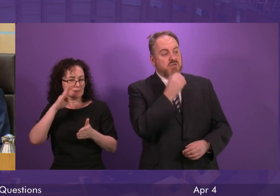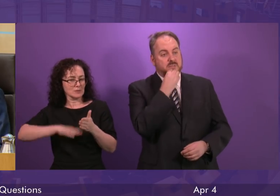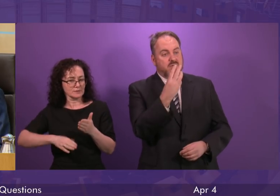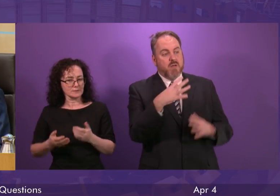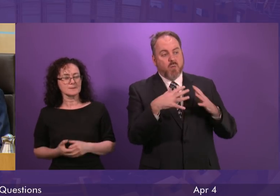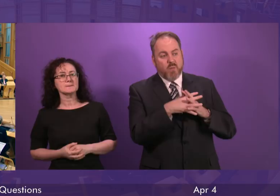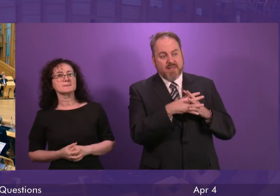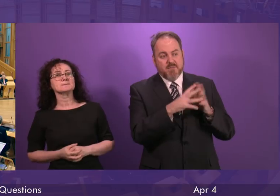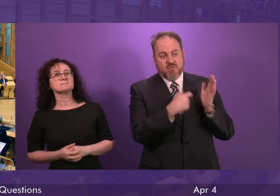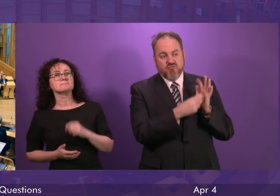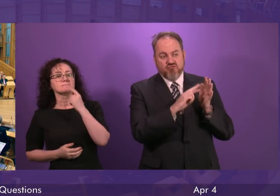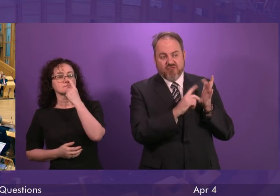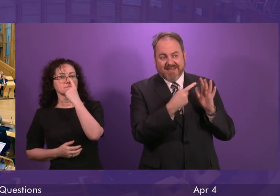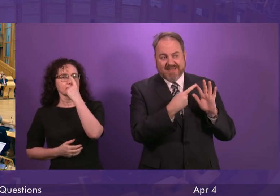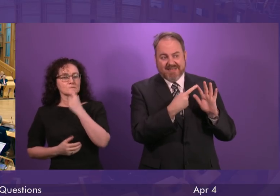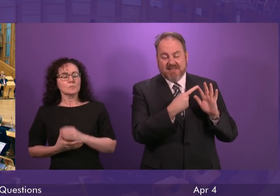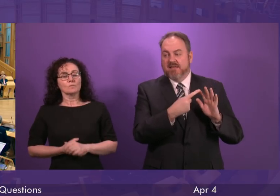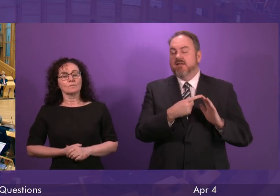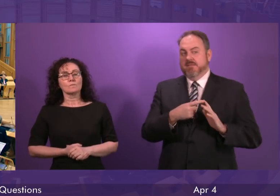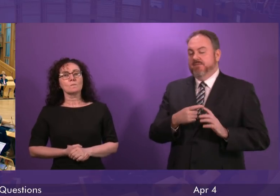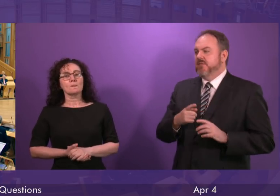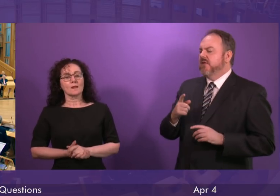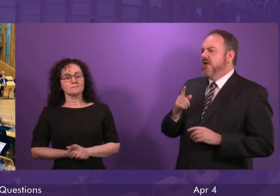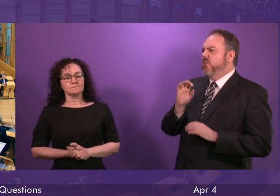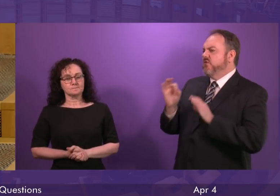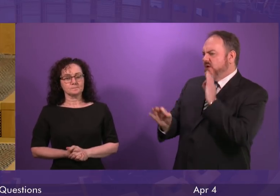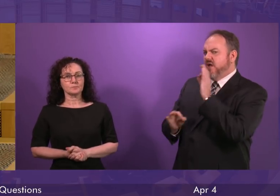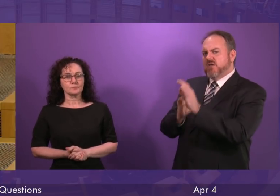3. Willie Rennie (North East Fife) (LD): I want to ask some questions on an area of